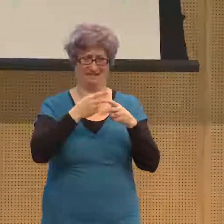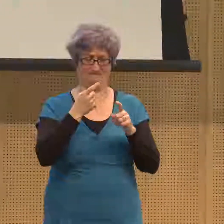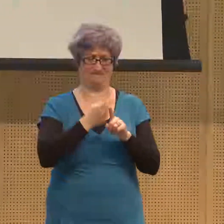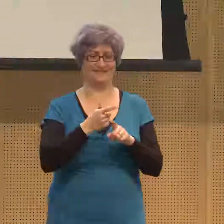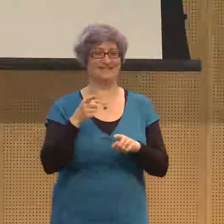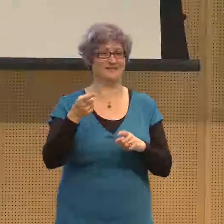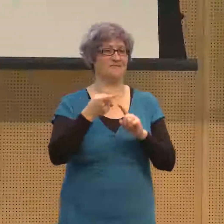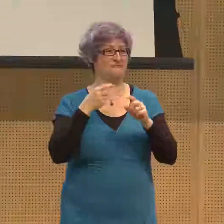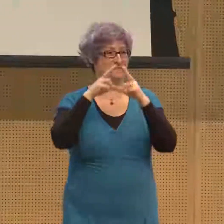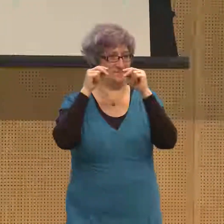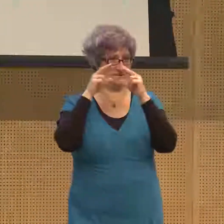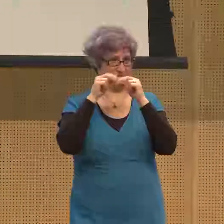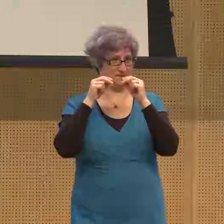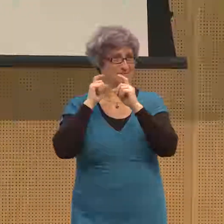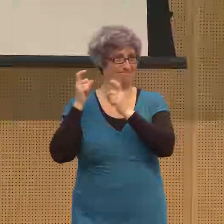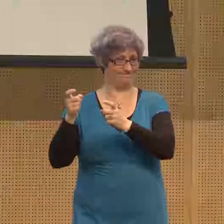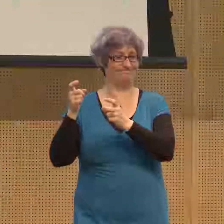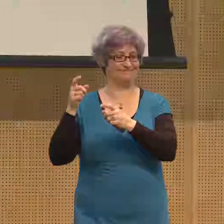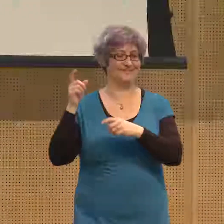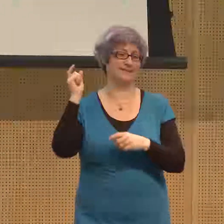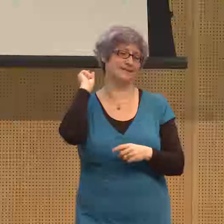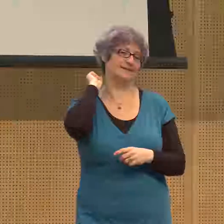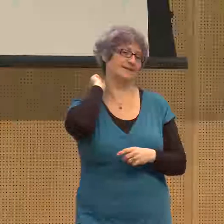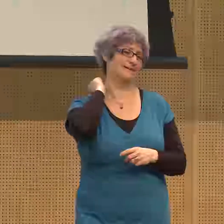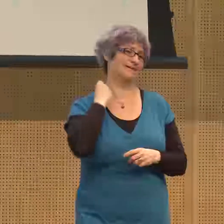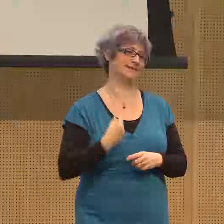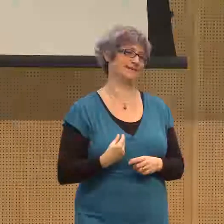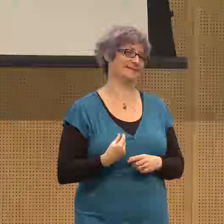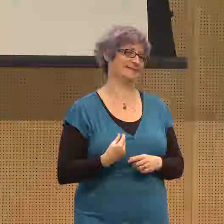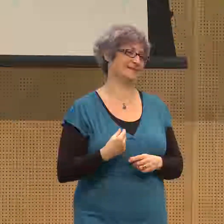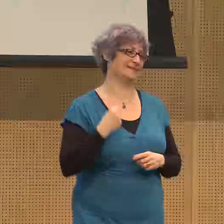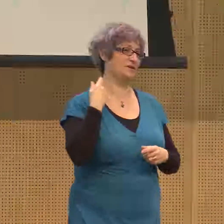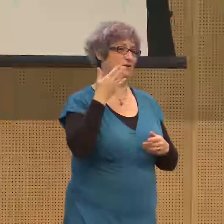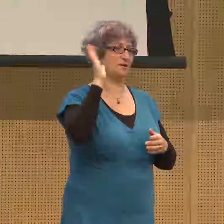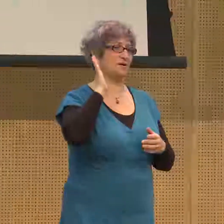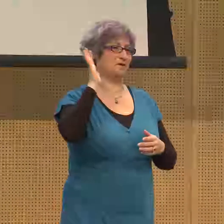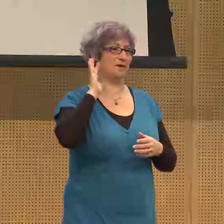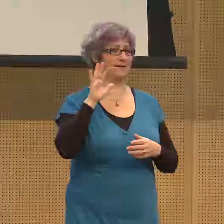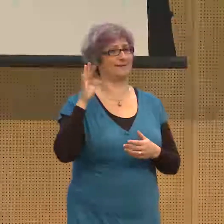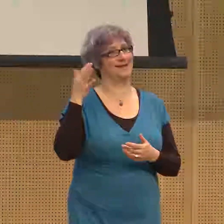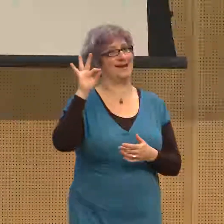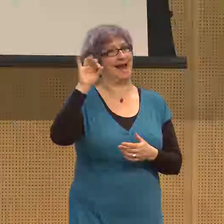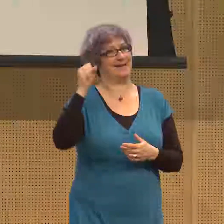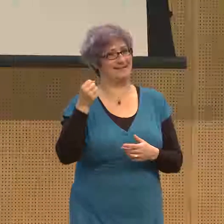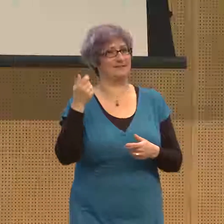So, Ann's signing was a little different, right? It's from Nicaragua, and it looks like this.